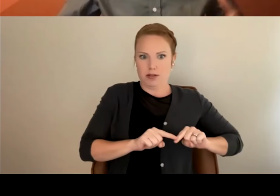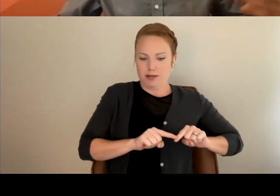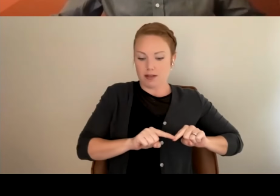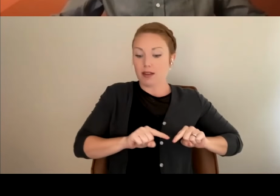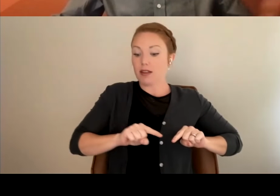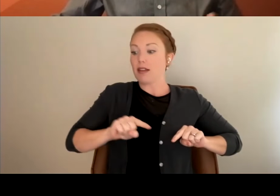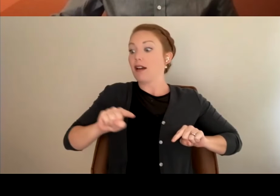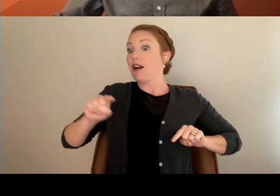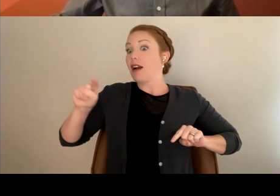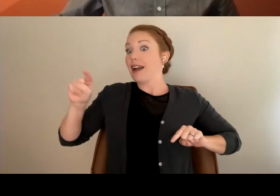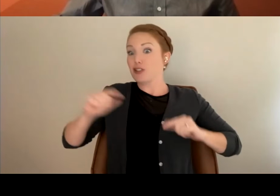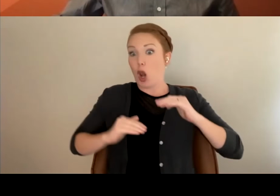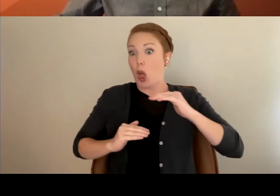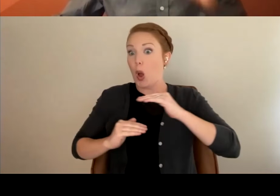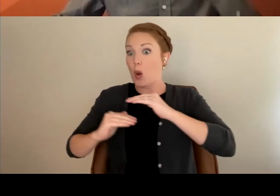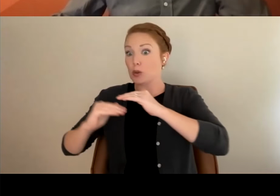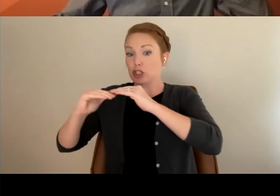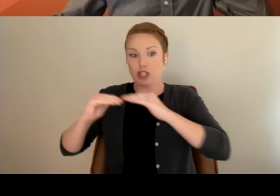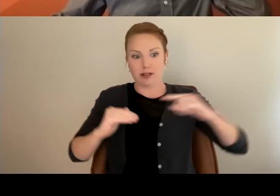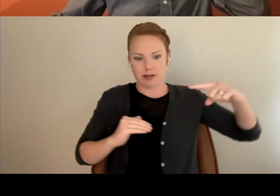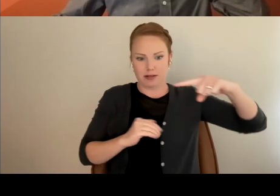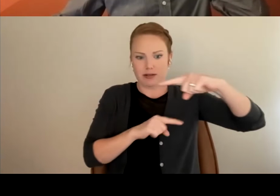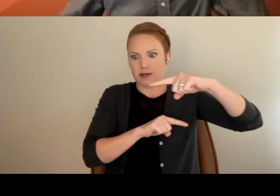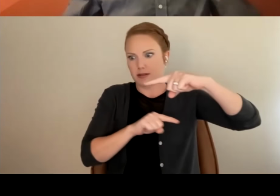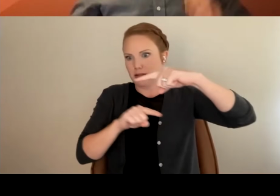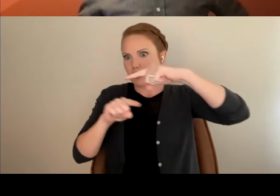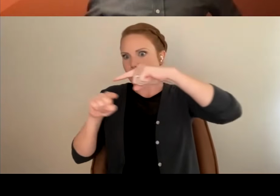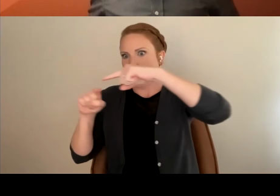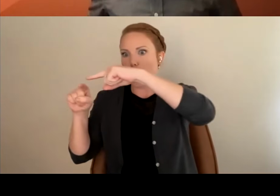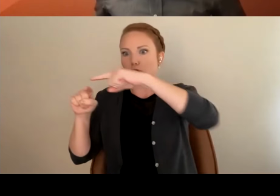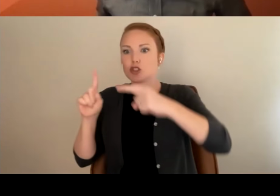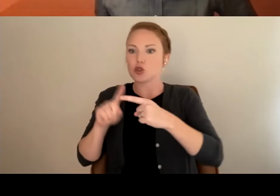and then the same thing with human factors. Okay so doing the data visualization history